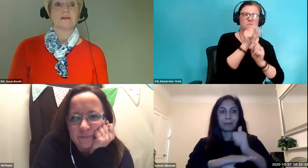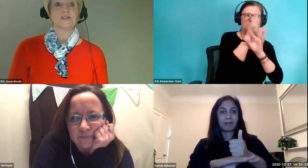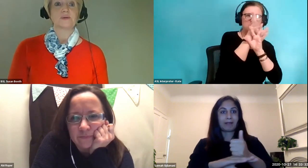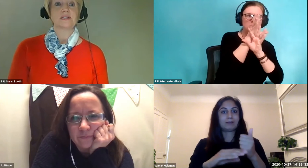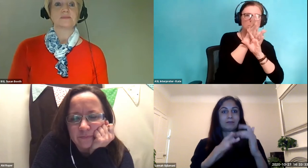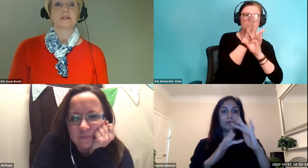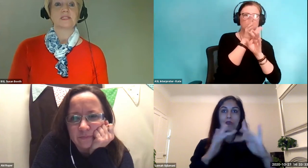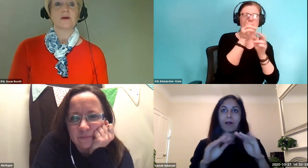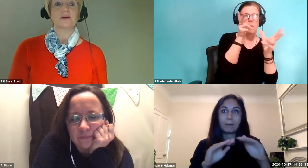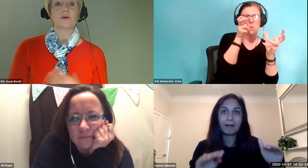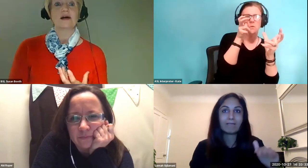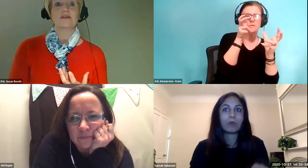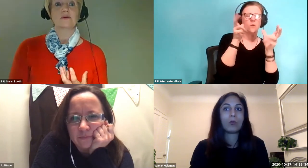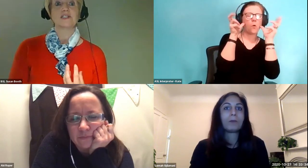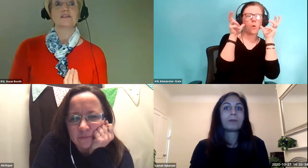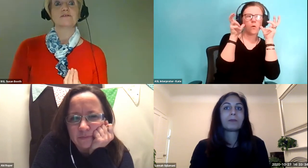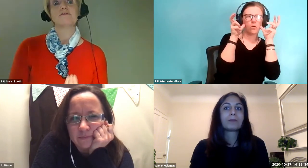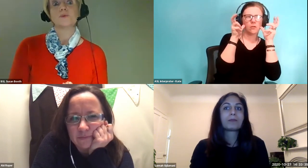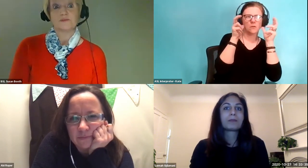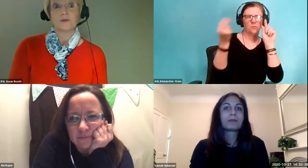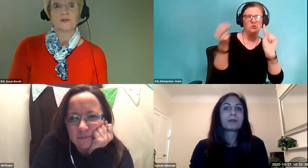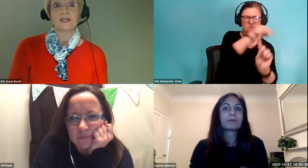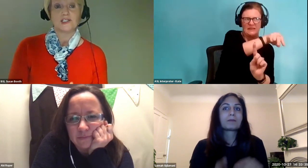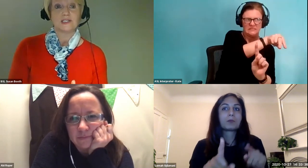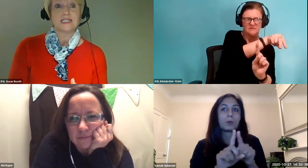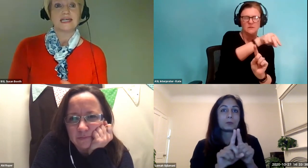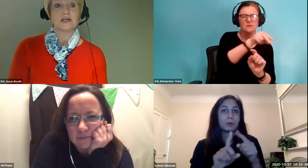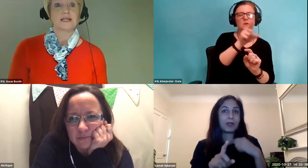so it's it's about being aware that there are different forms of communication taking place